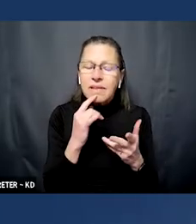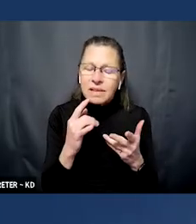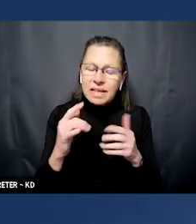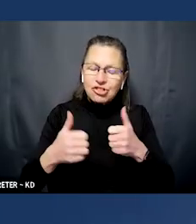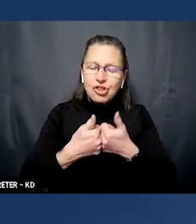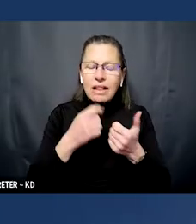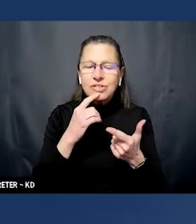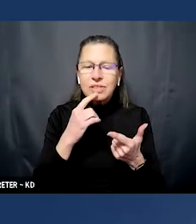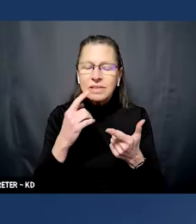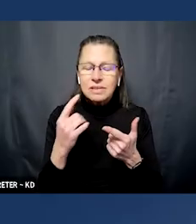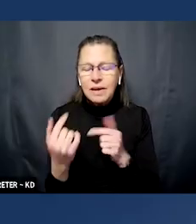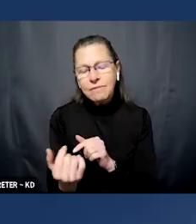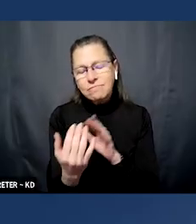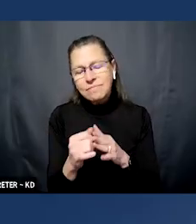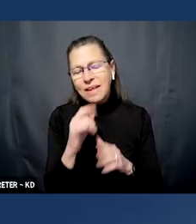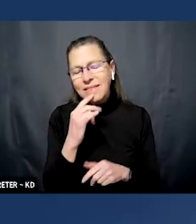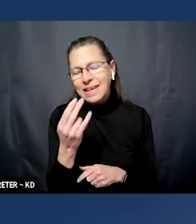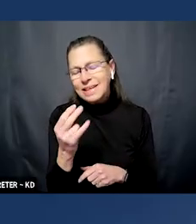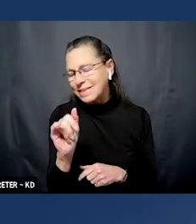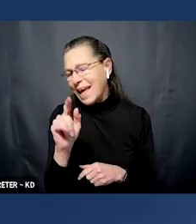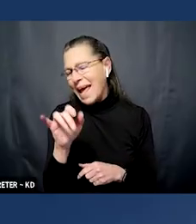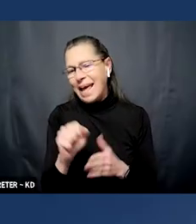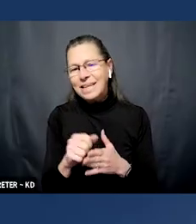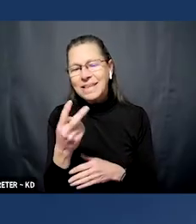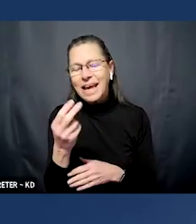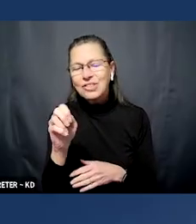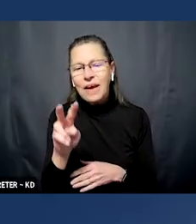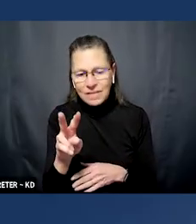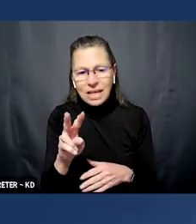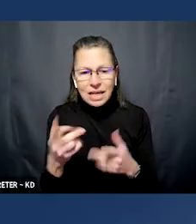We're faced with a tremendous burden. It's hard not to draw parallels between this current